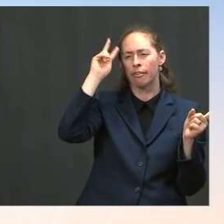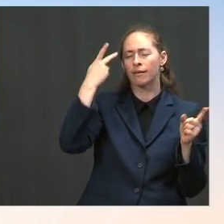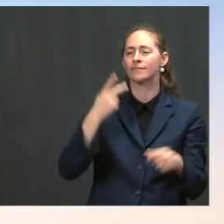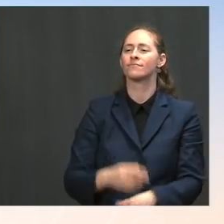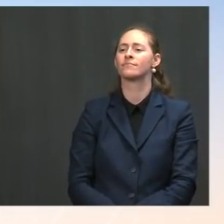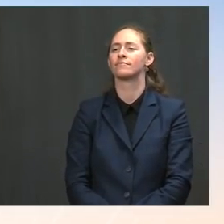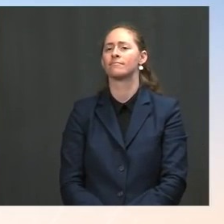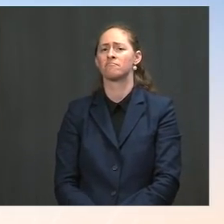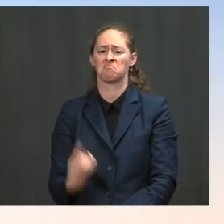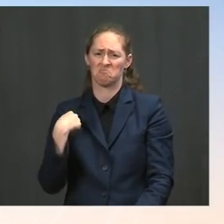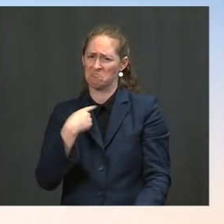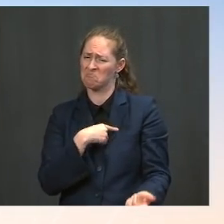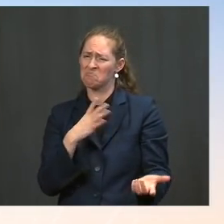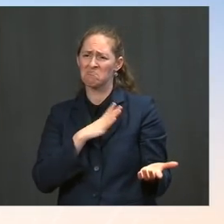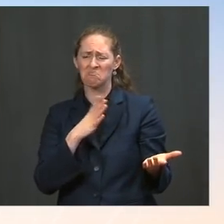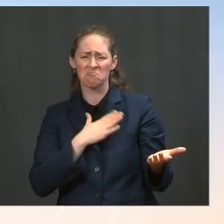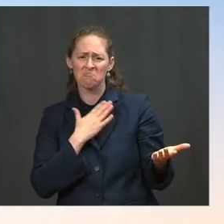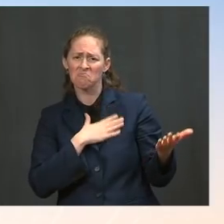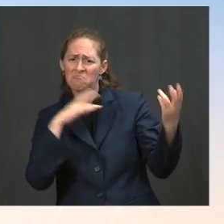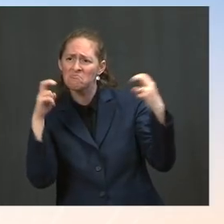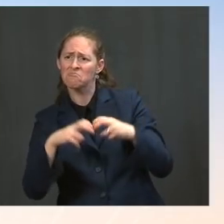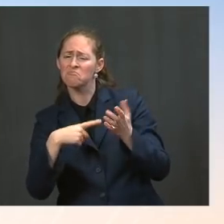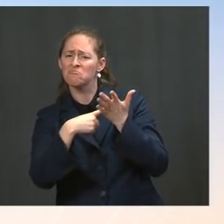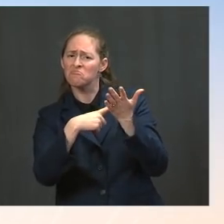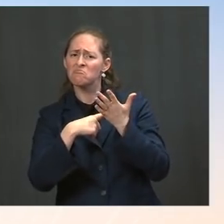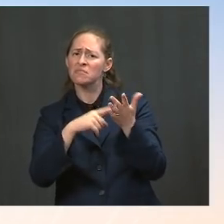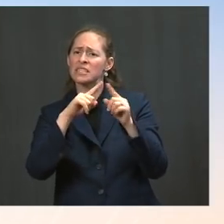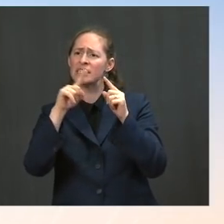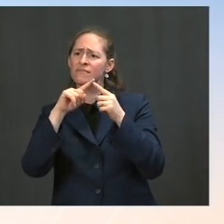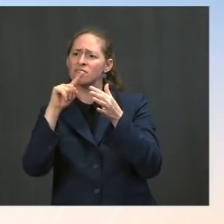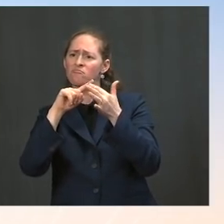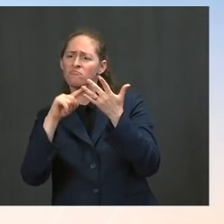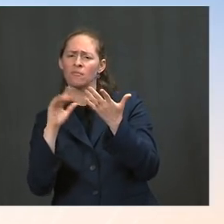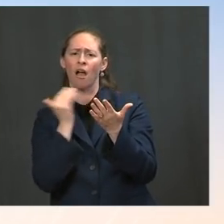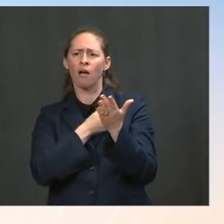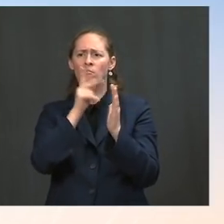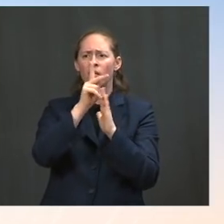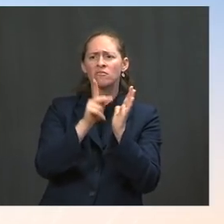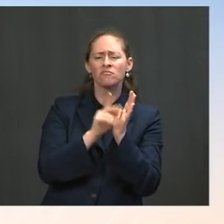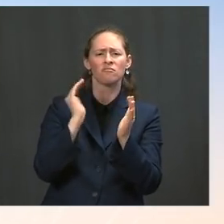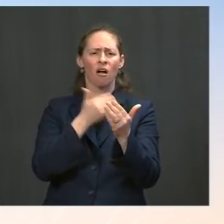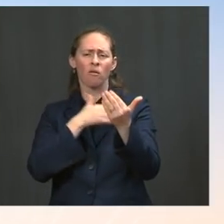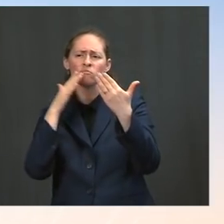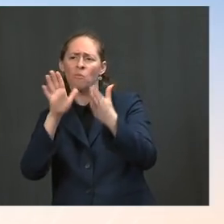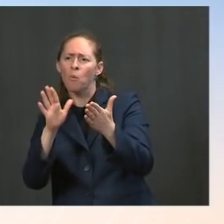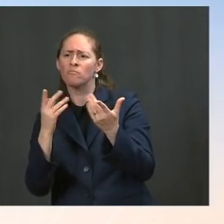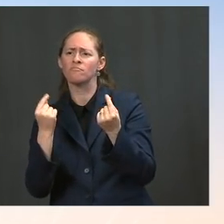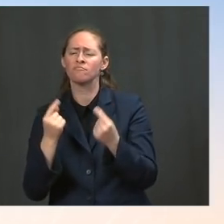That remains our policy and our approach. The point I was trying to make is that the components of what are in this package --